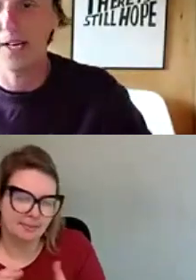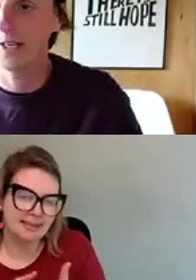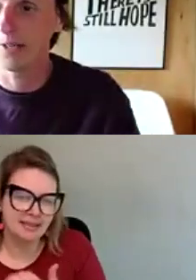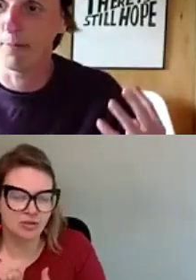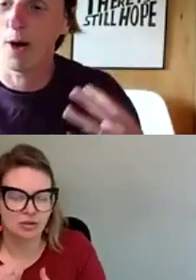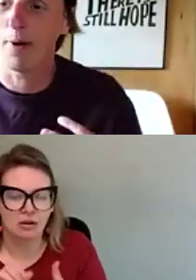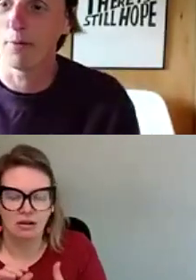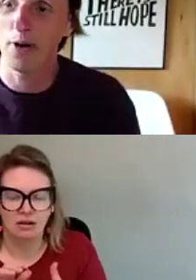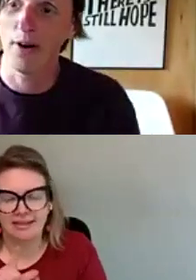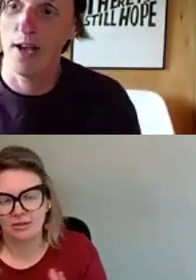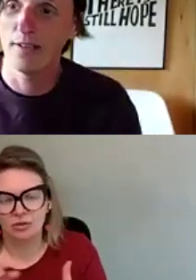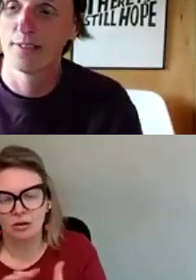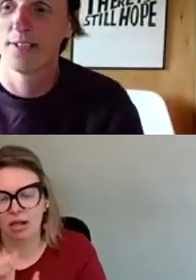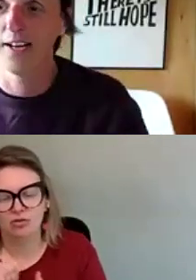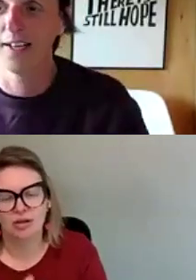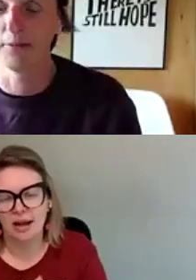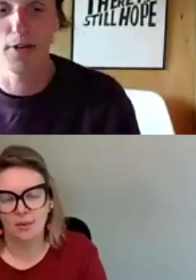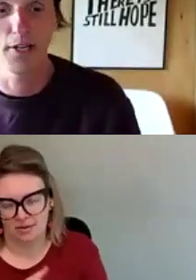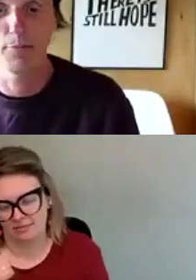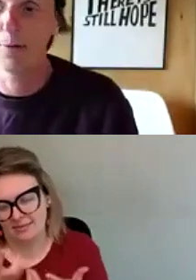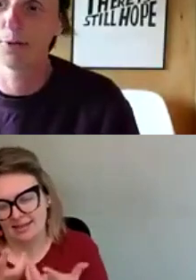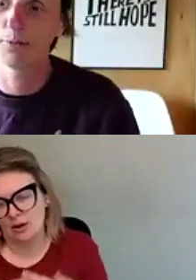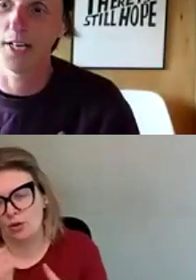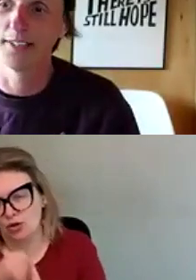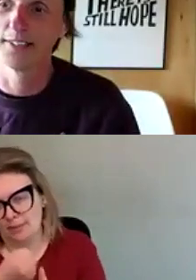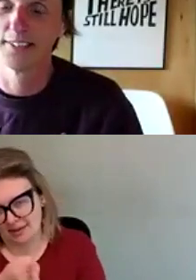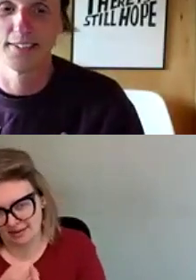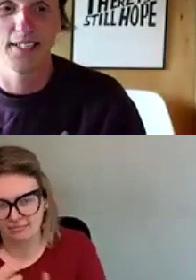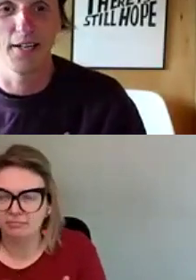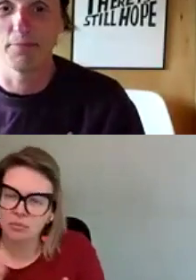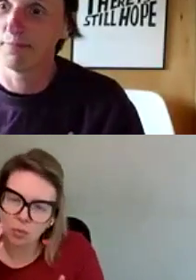I'm a White man with brown hair, and I'm wearing a purple jumper today.